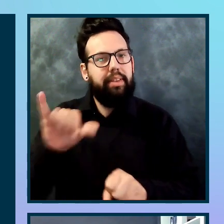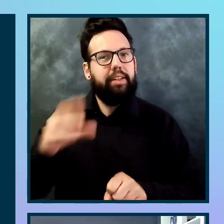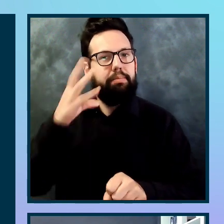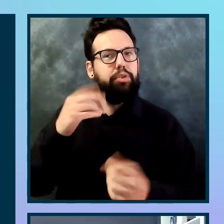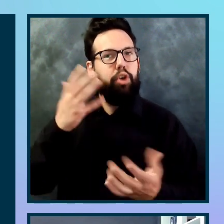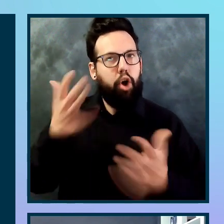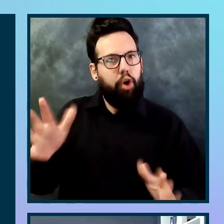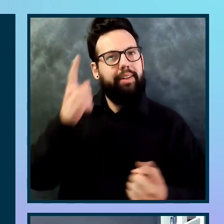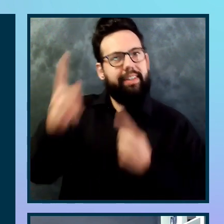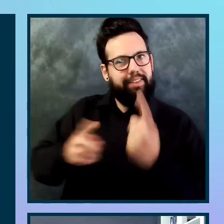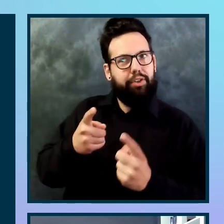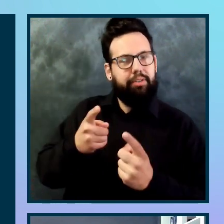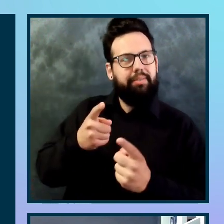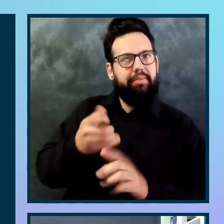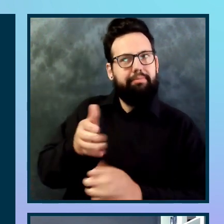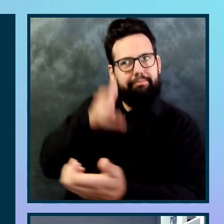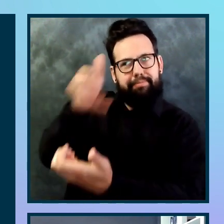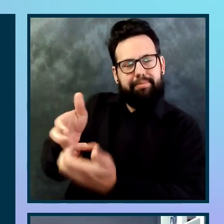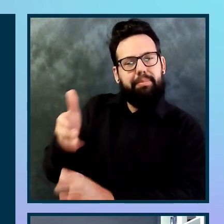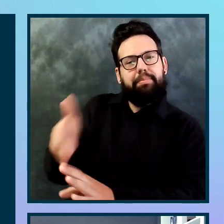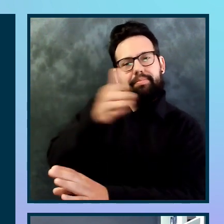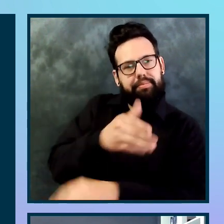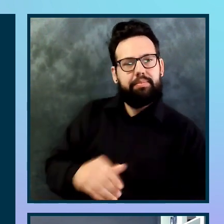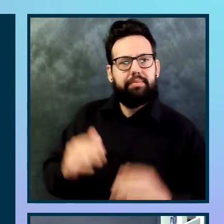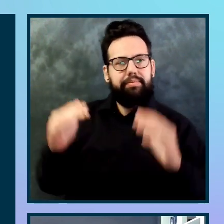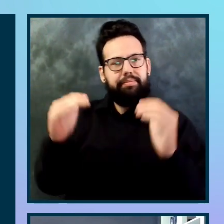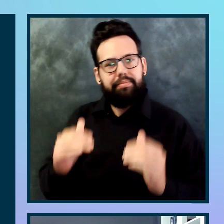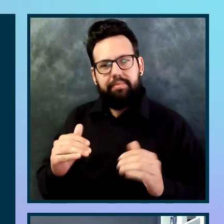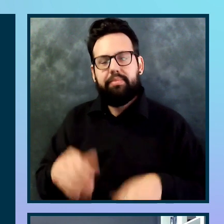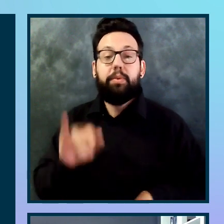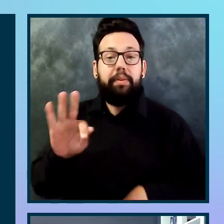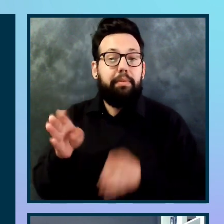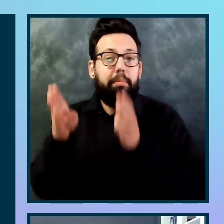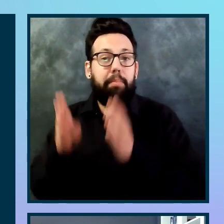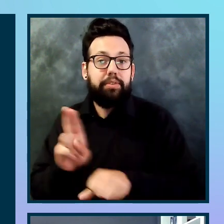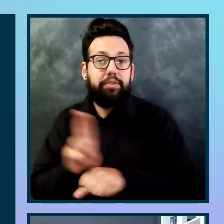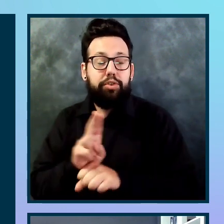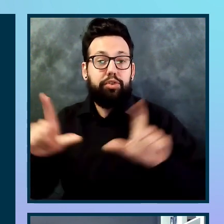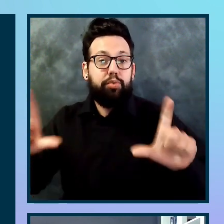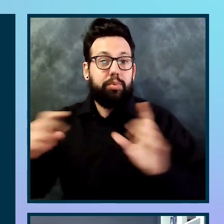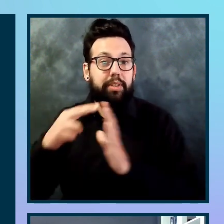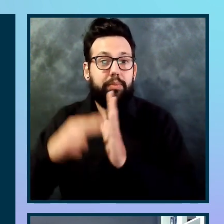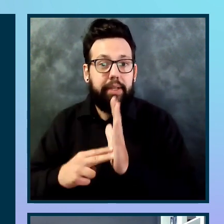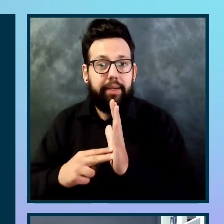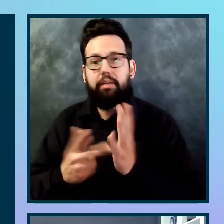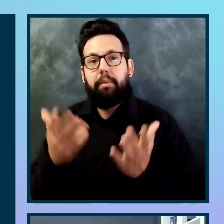Screen readers, so going back to the visual impairment, you're using a device, you don't see what happened, you type shorts.